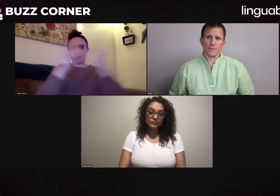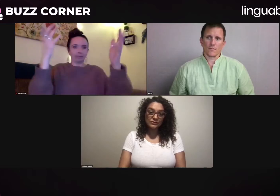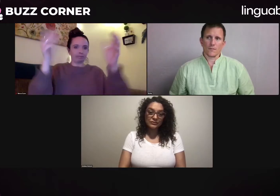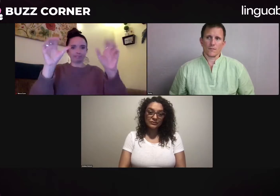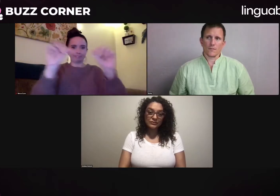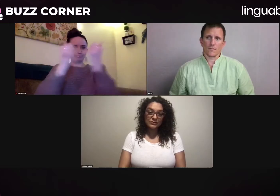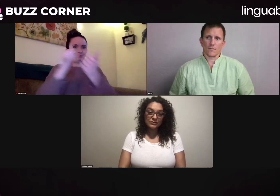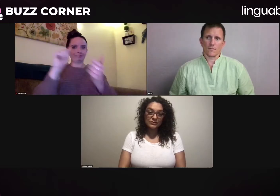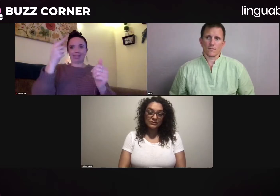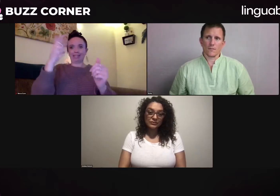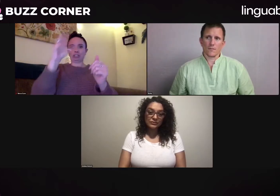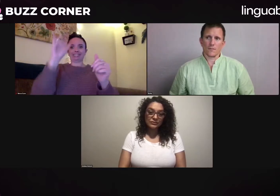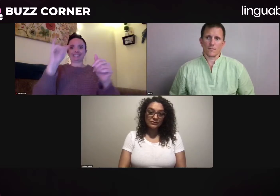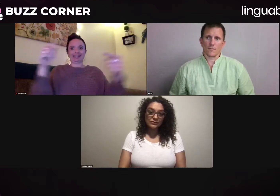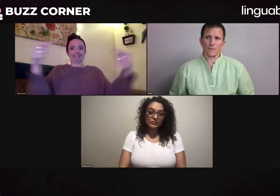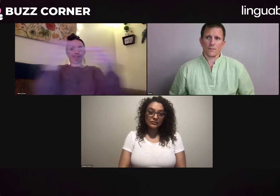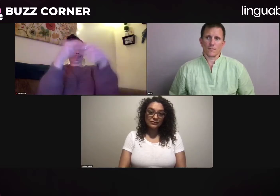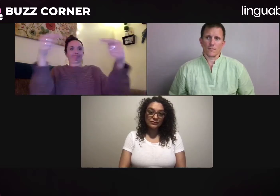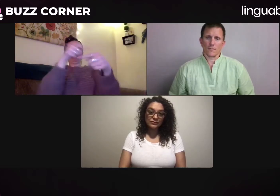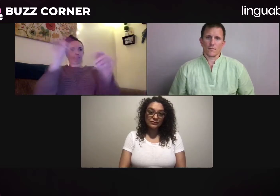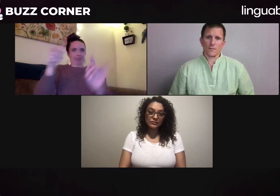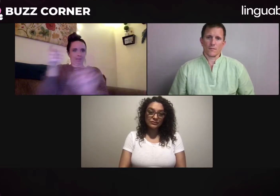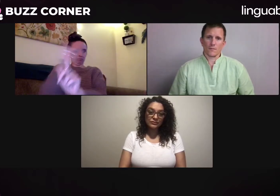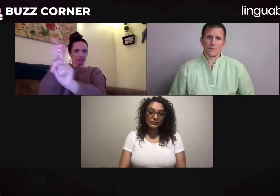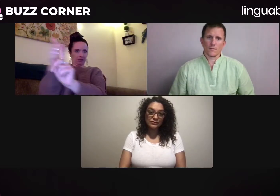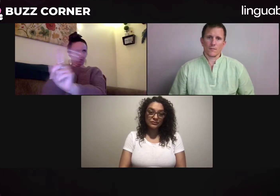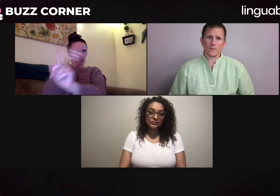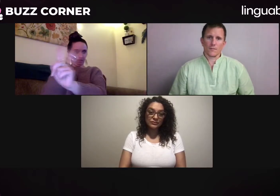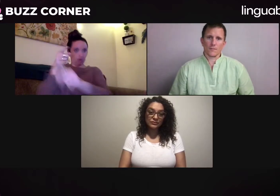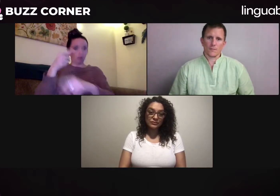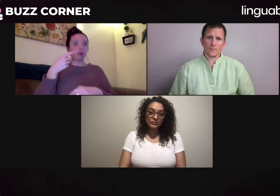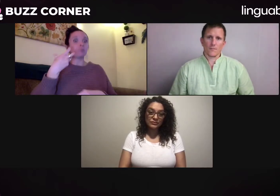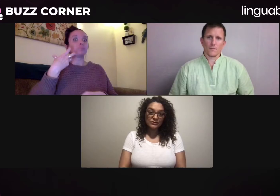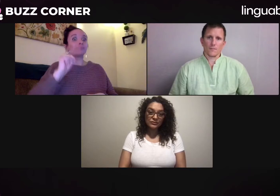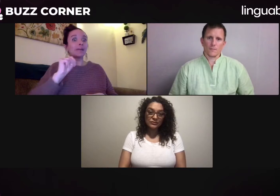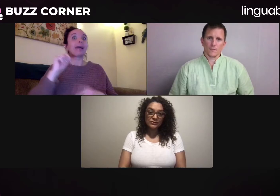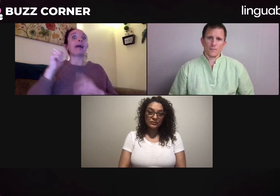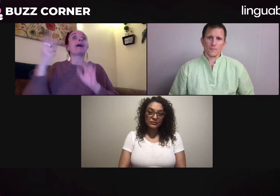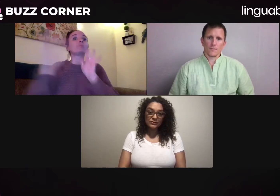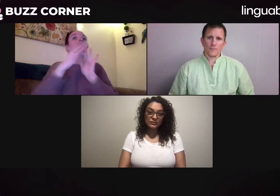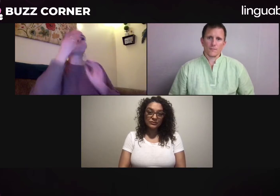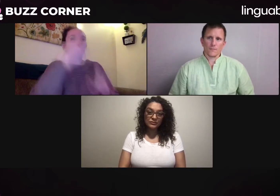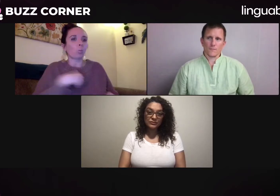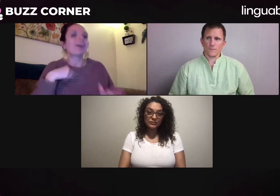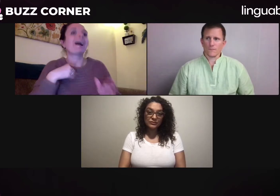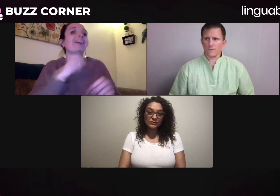and then they work it out with whoever, they're going to hire an interpreter directly or through an agency or whatever, and they work that out.